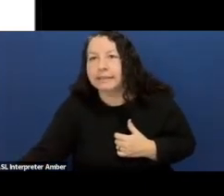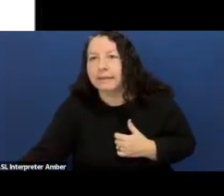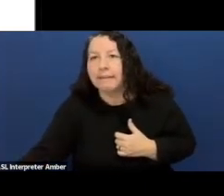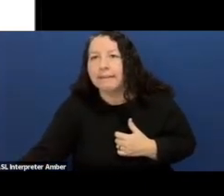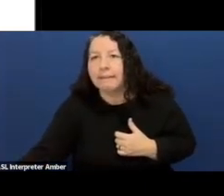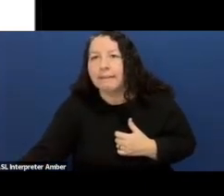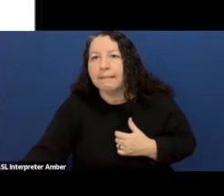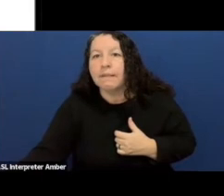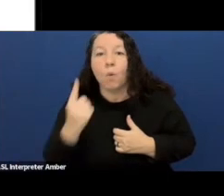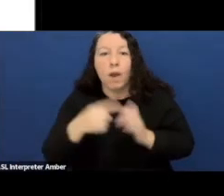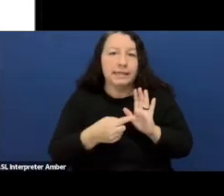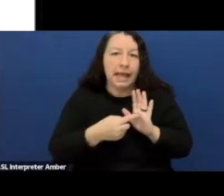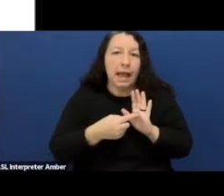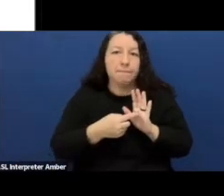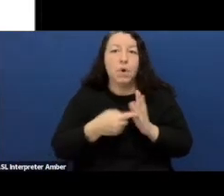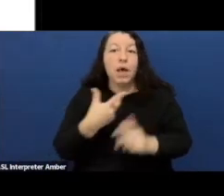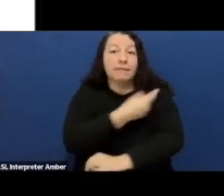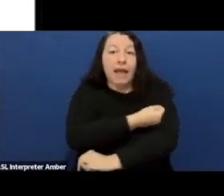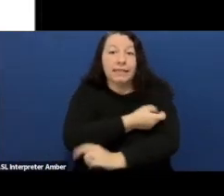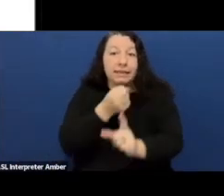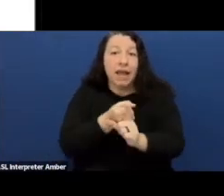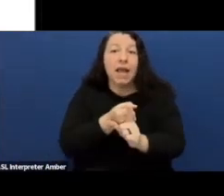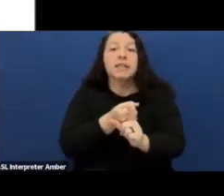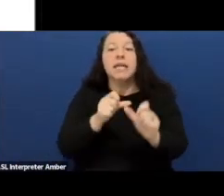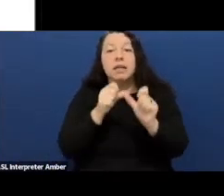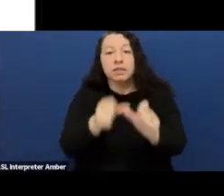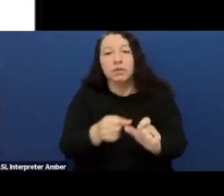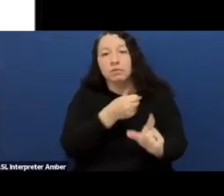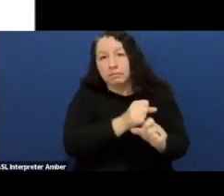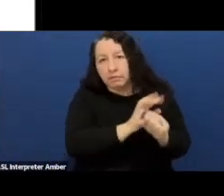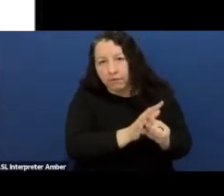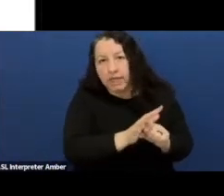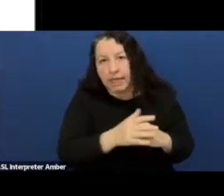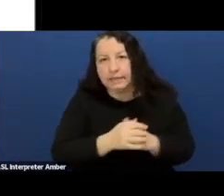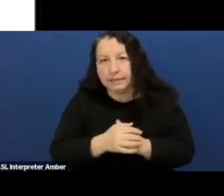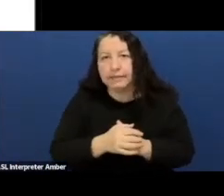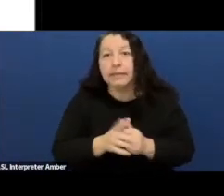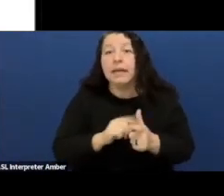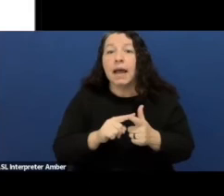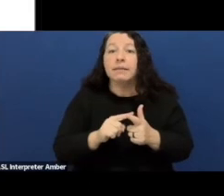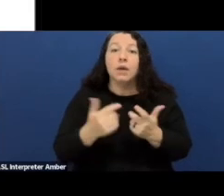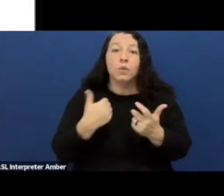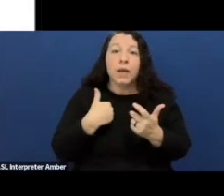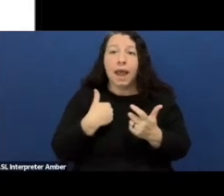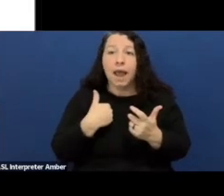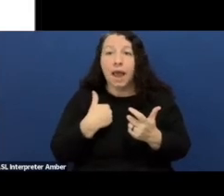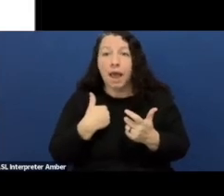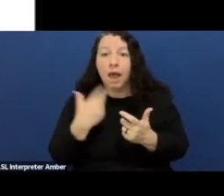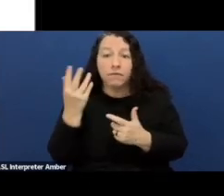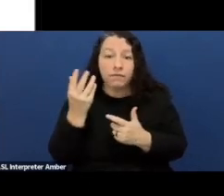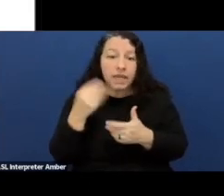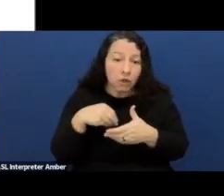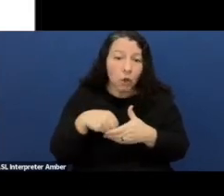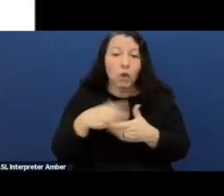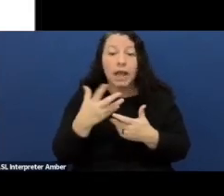So one example is vaccine effects in Long COVID patients. Then patient researchers and